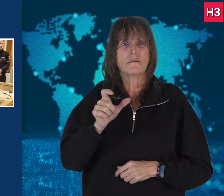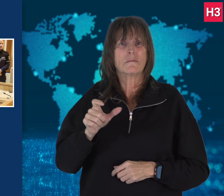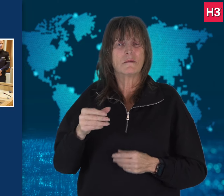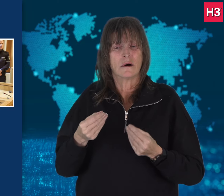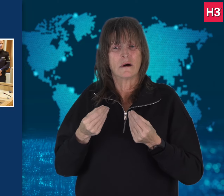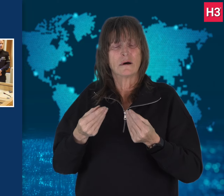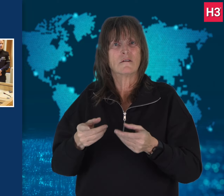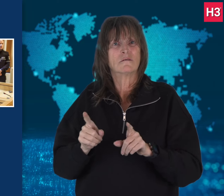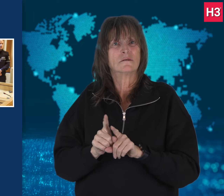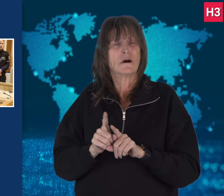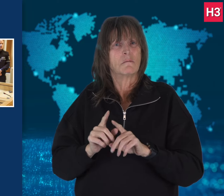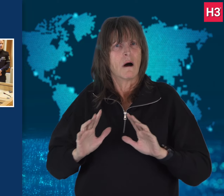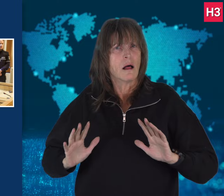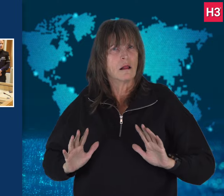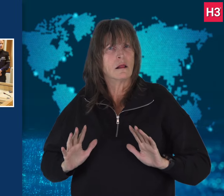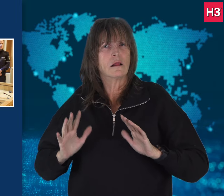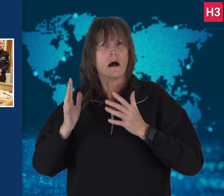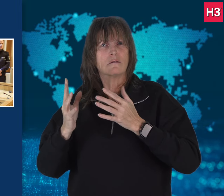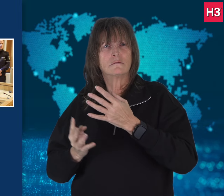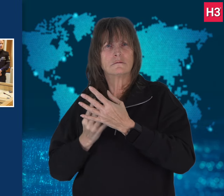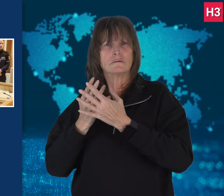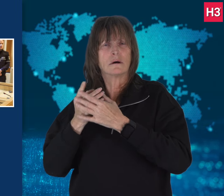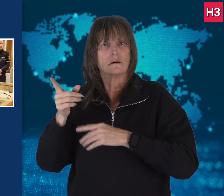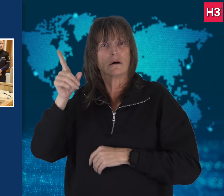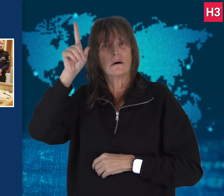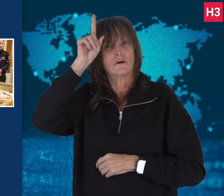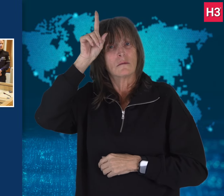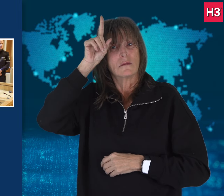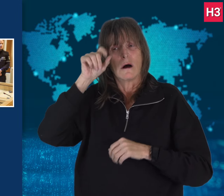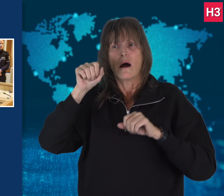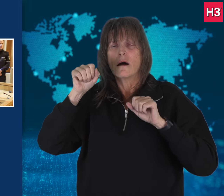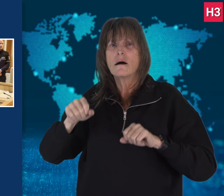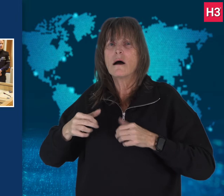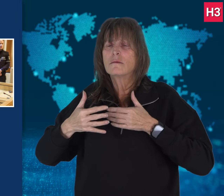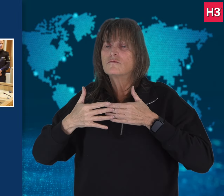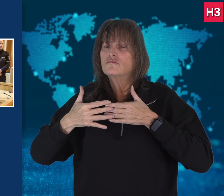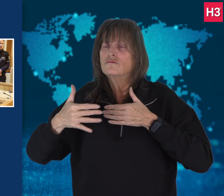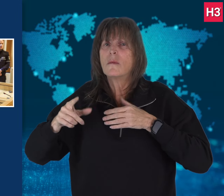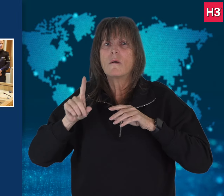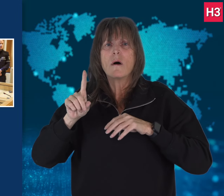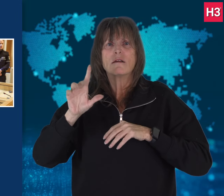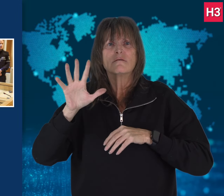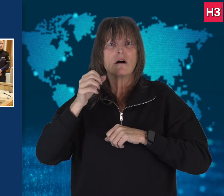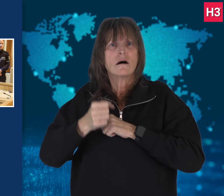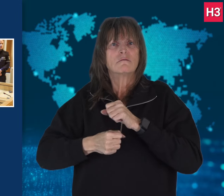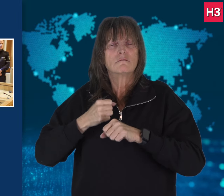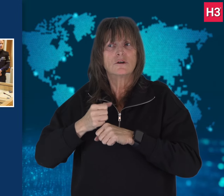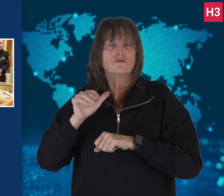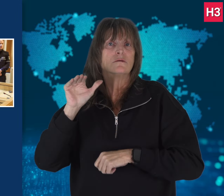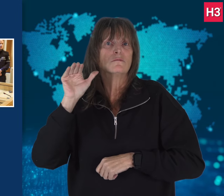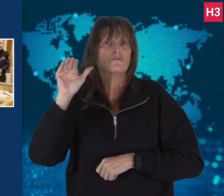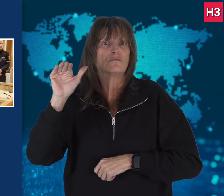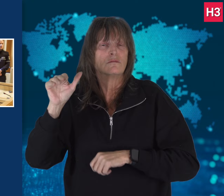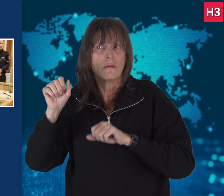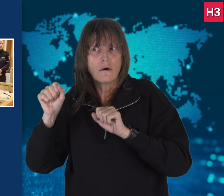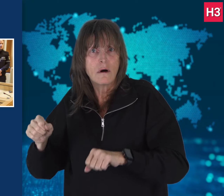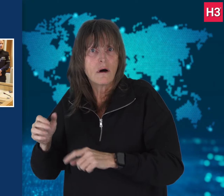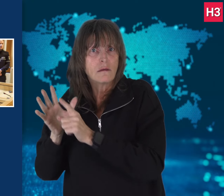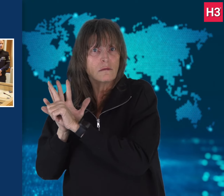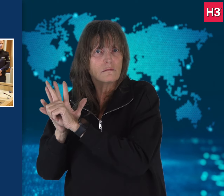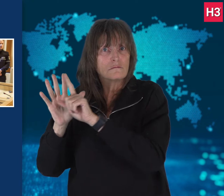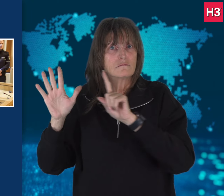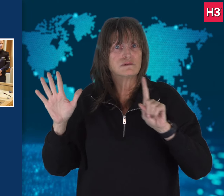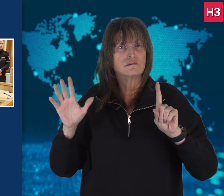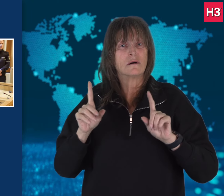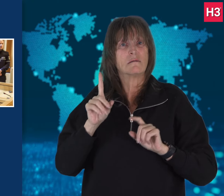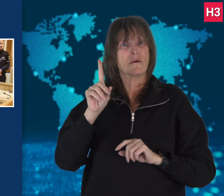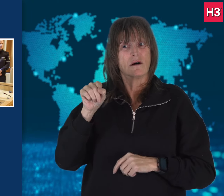for release after 15 years, but not in his case. The nurse may still